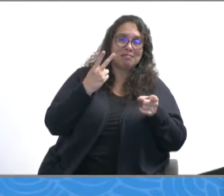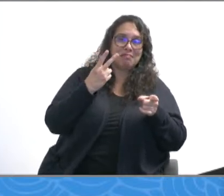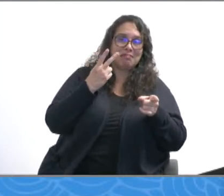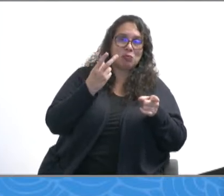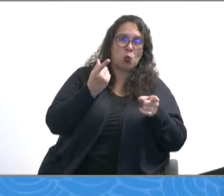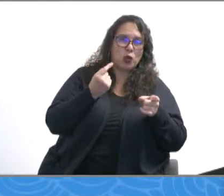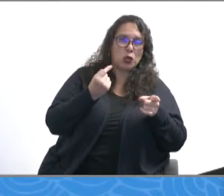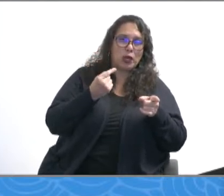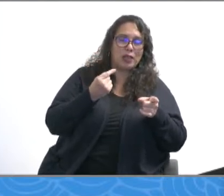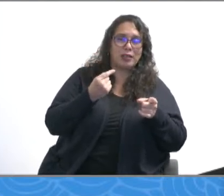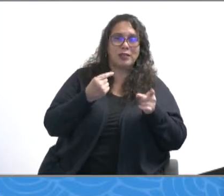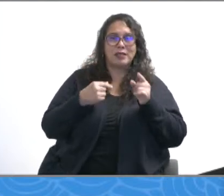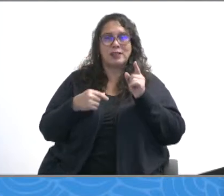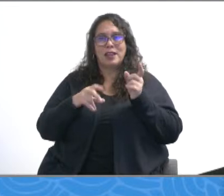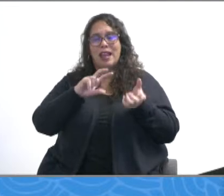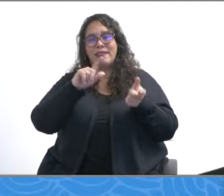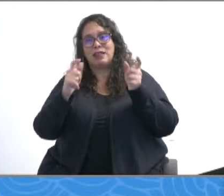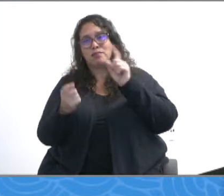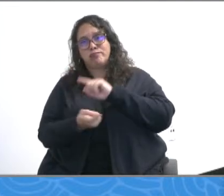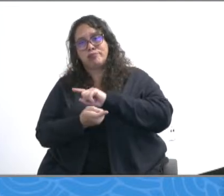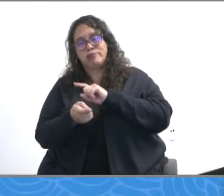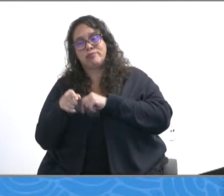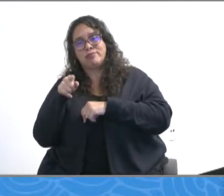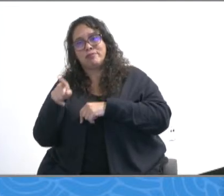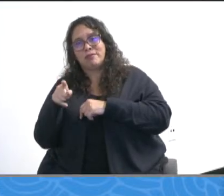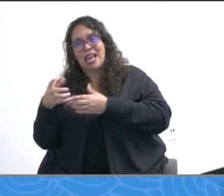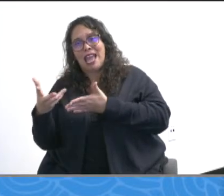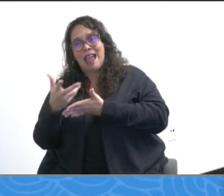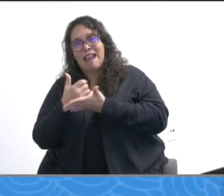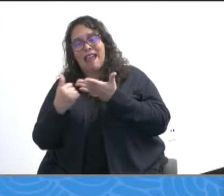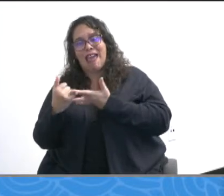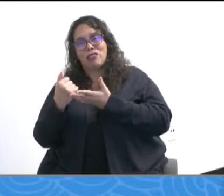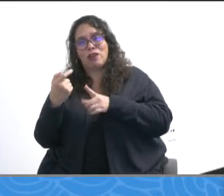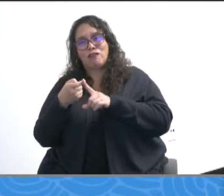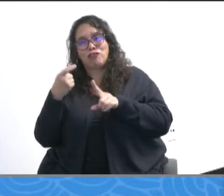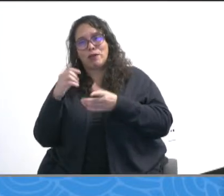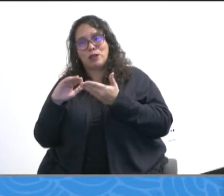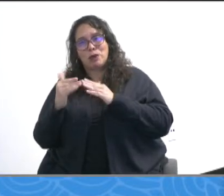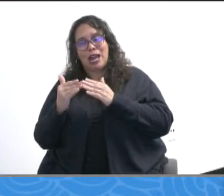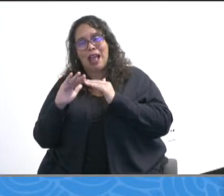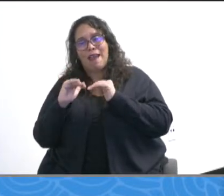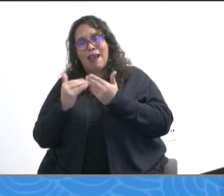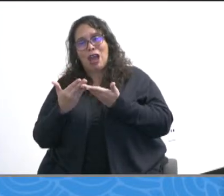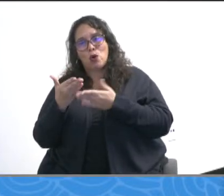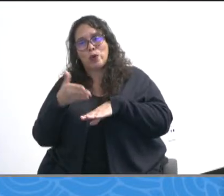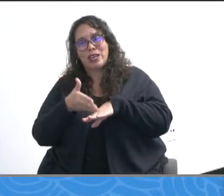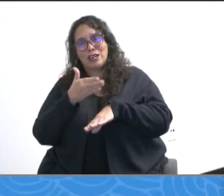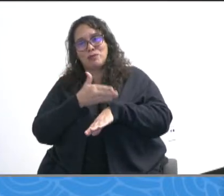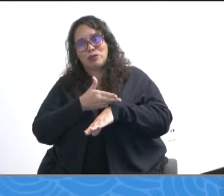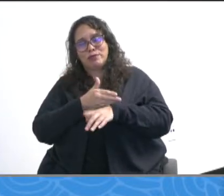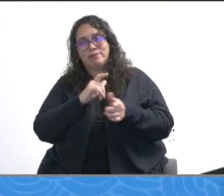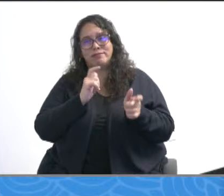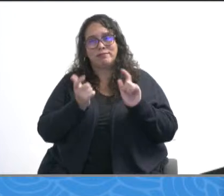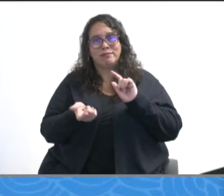so we can do better. And we've anchored ourselves for the past two years or so